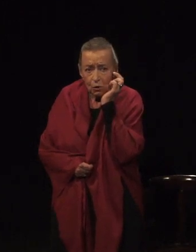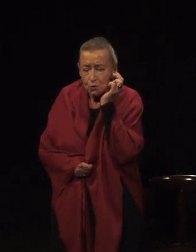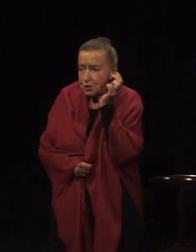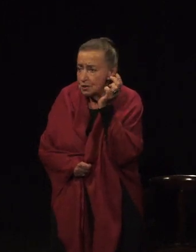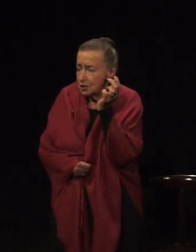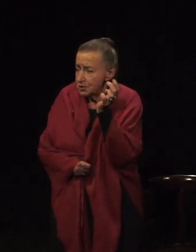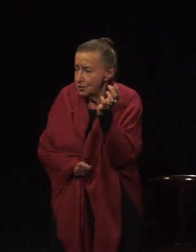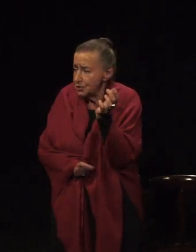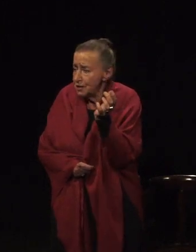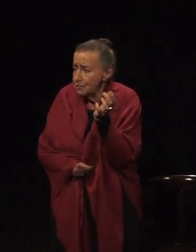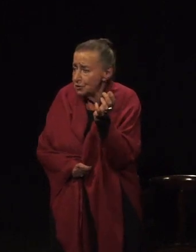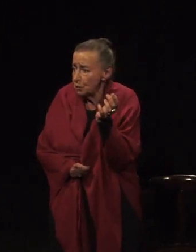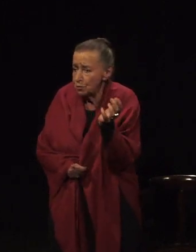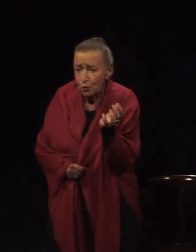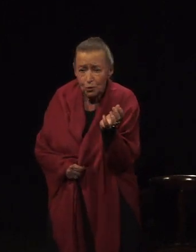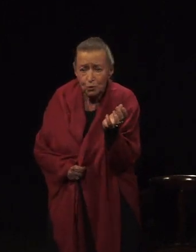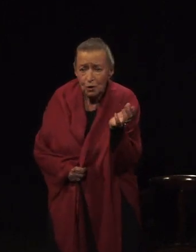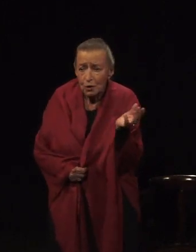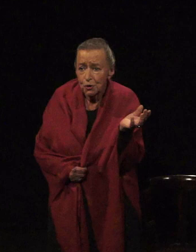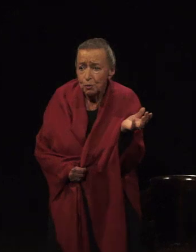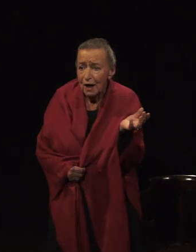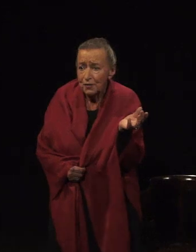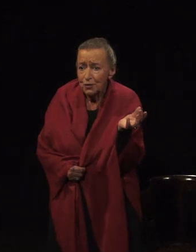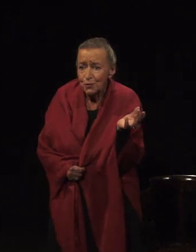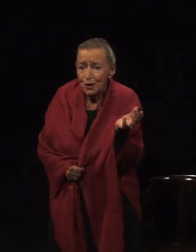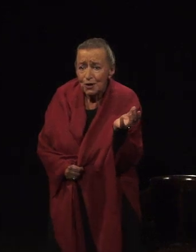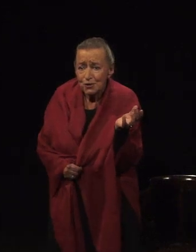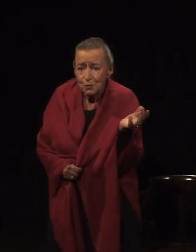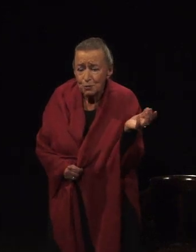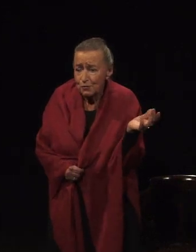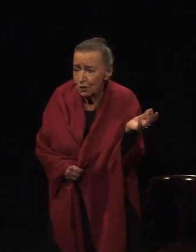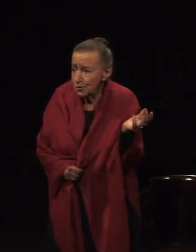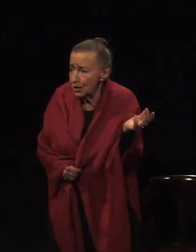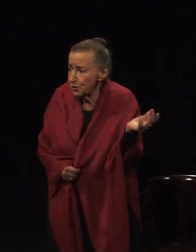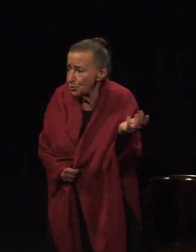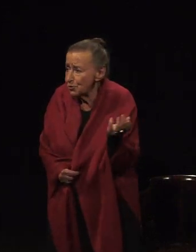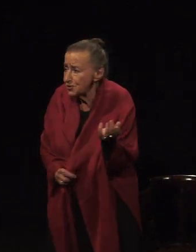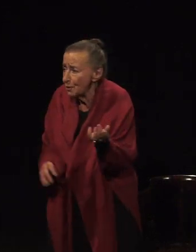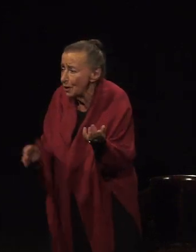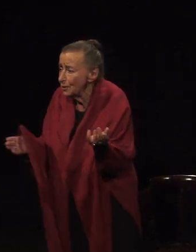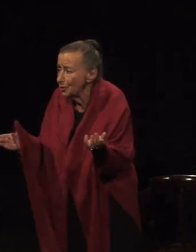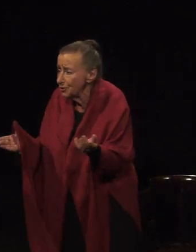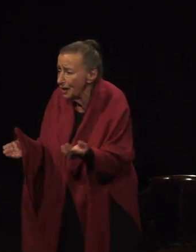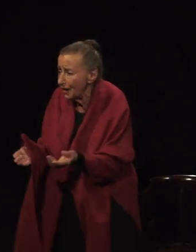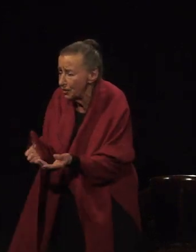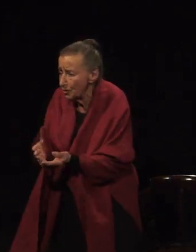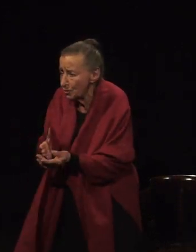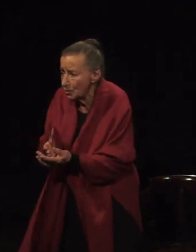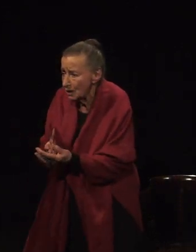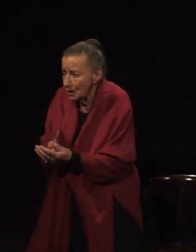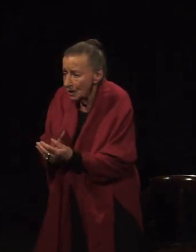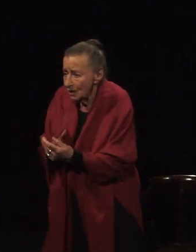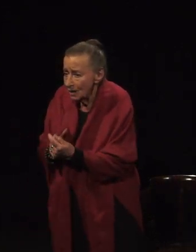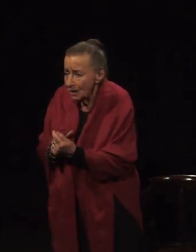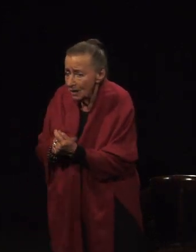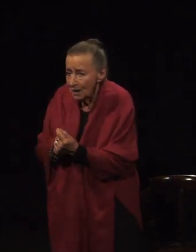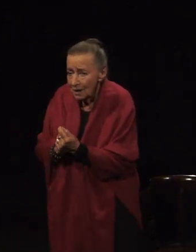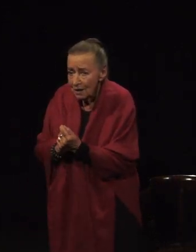He was turning now pale, now red. What turmoil churned his heart, he couldn't have said.